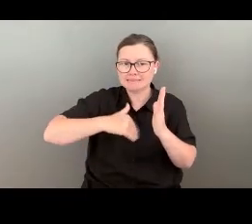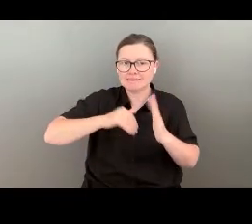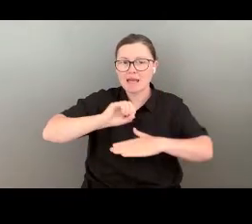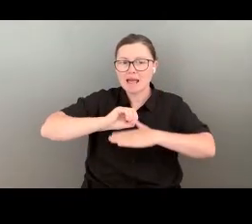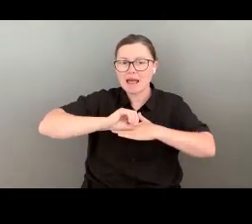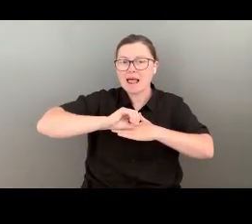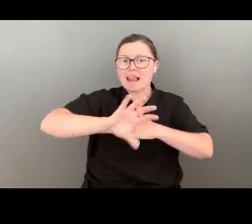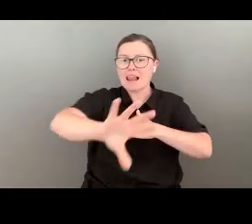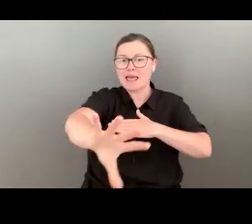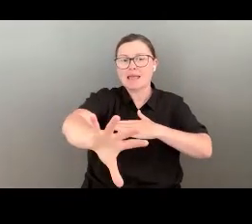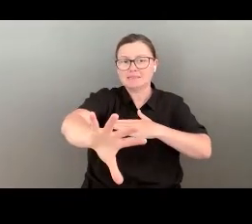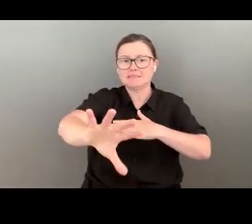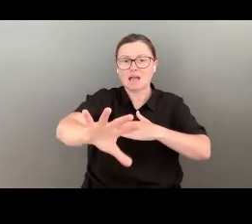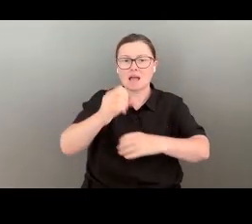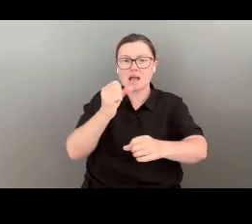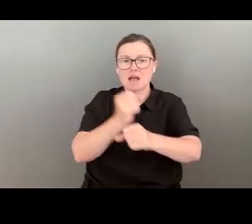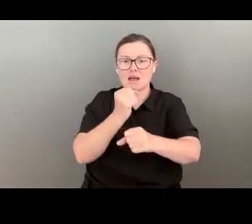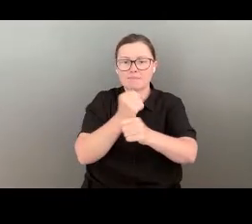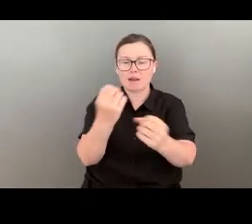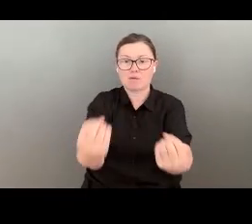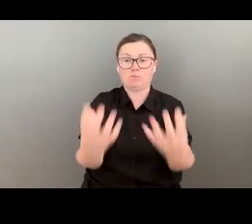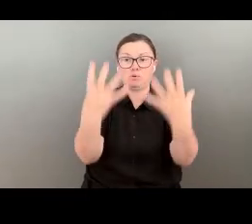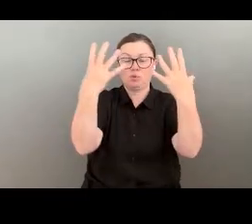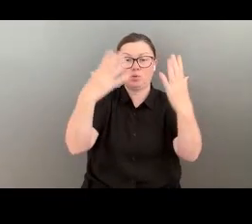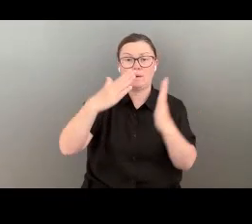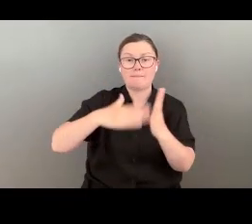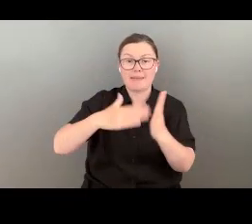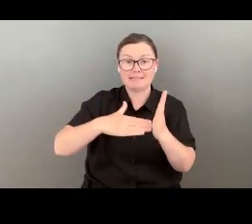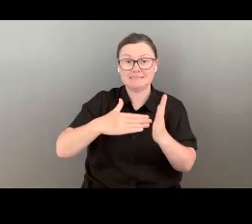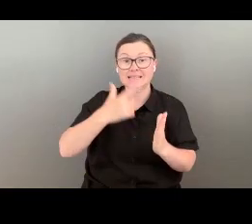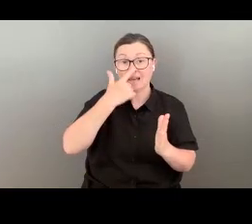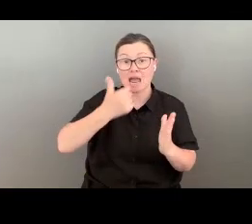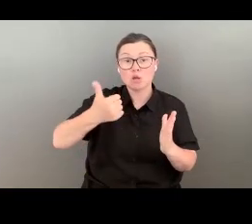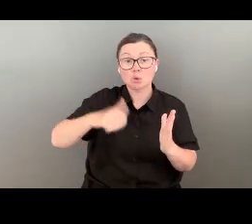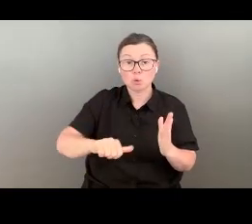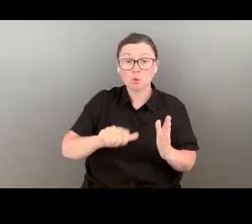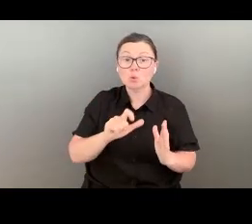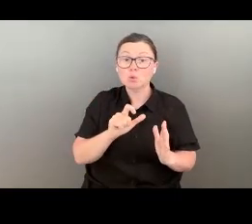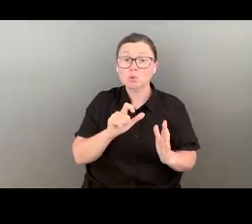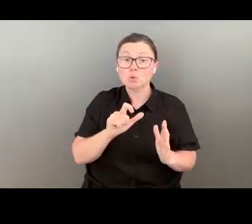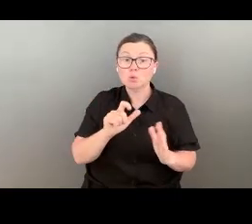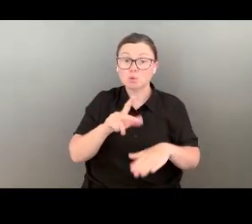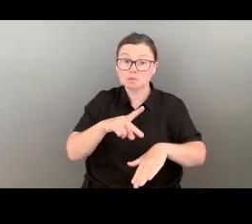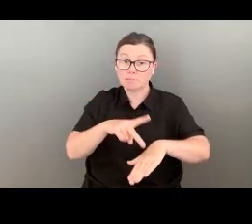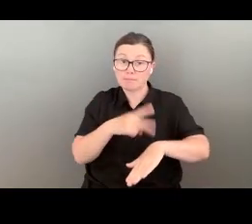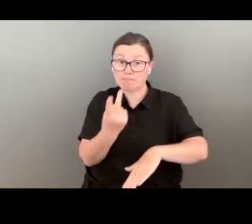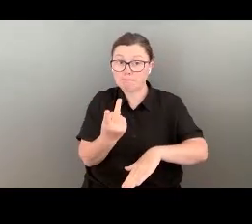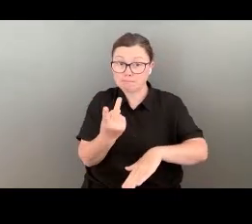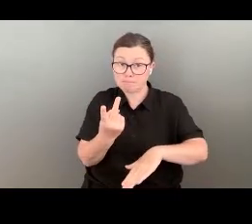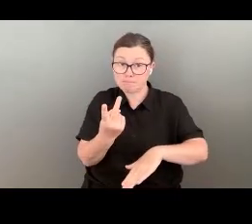And the fun part is you can use a red laser to erase that blue interactivity with the UV paint.